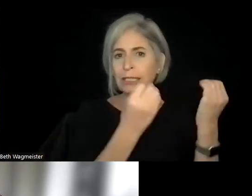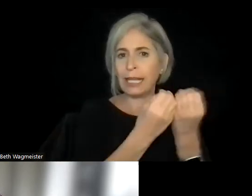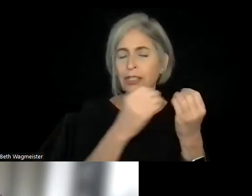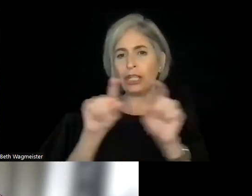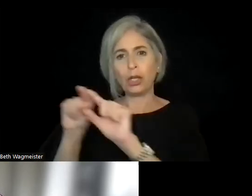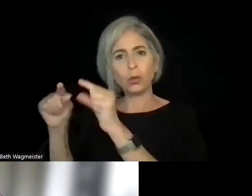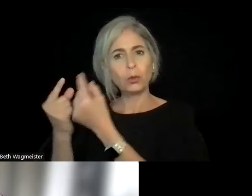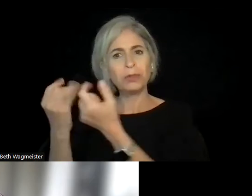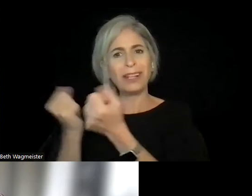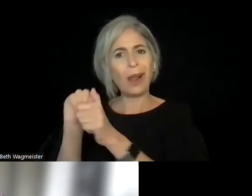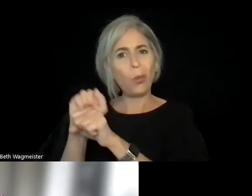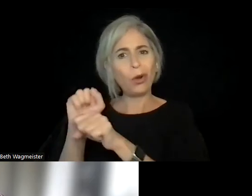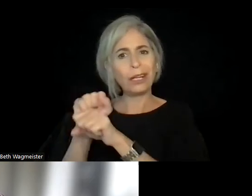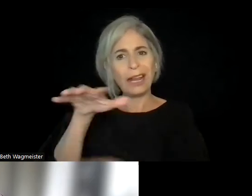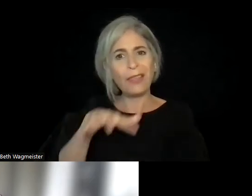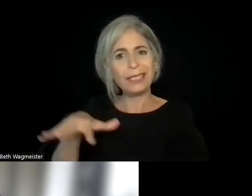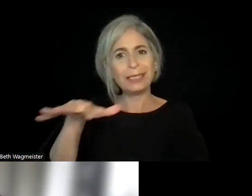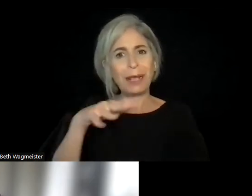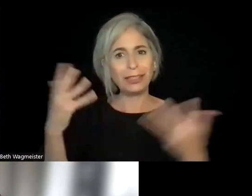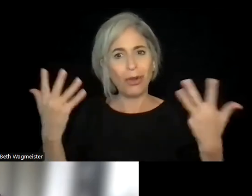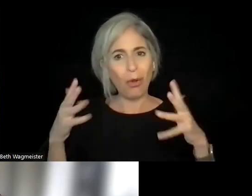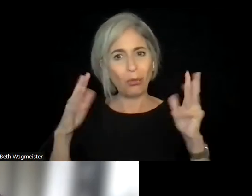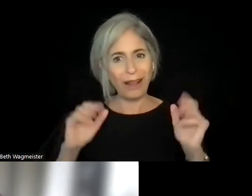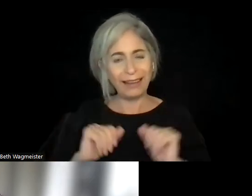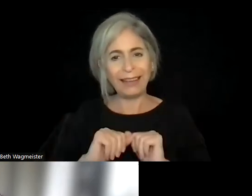suggestion is to find advocacy organization